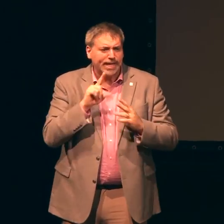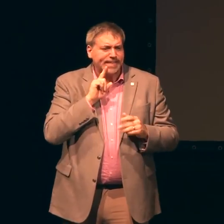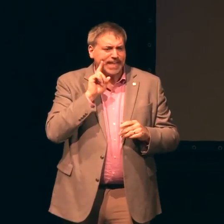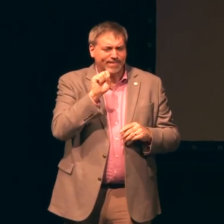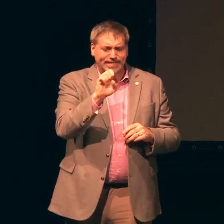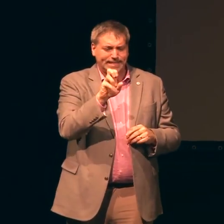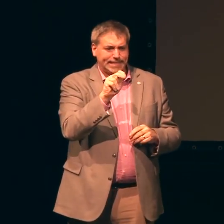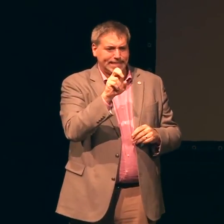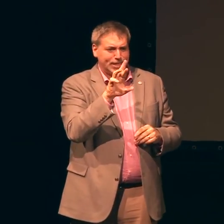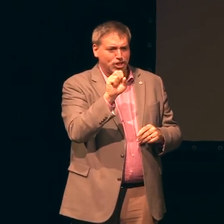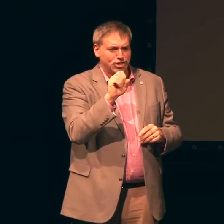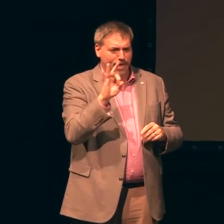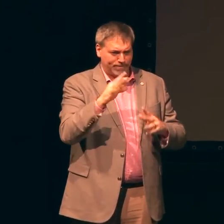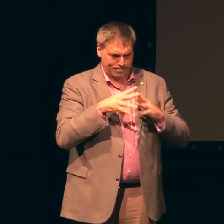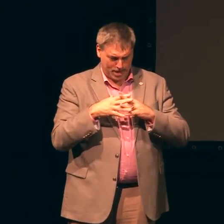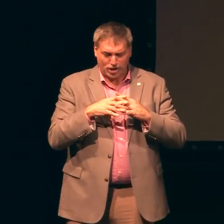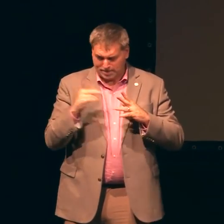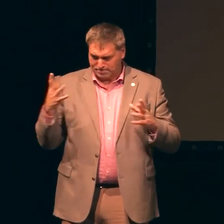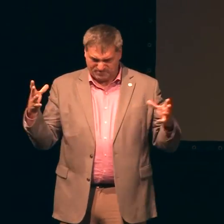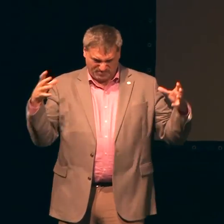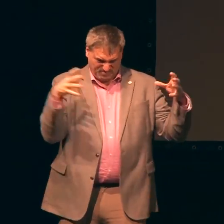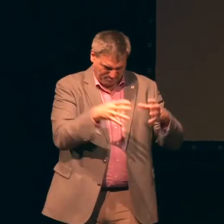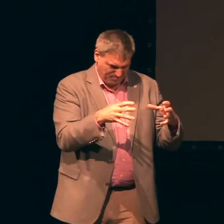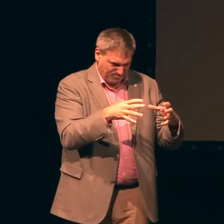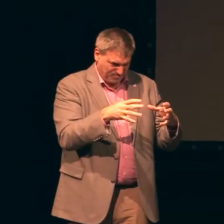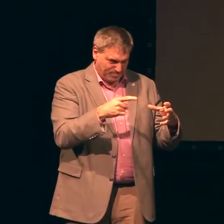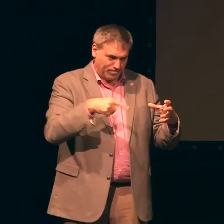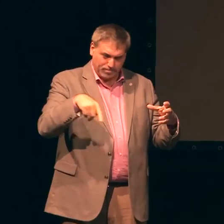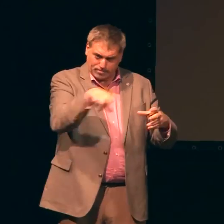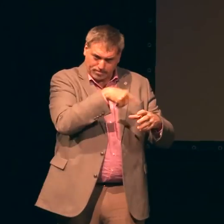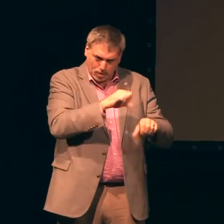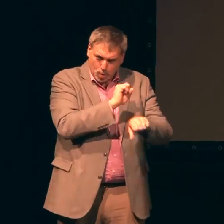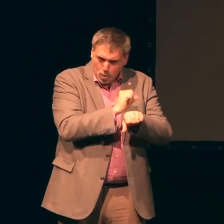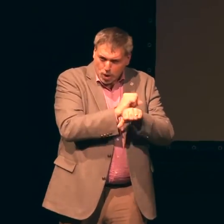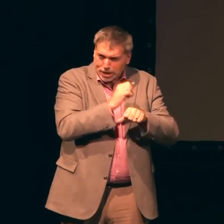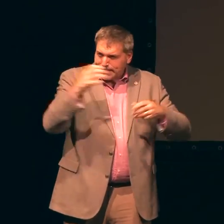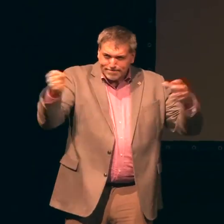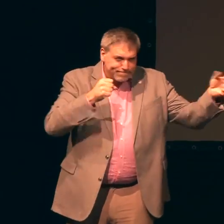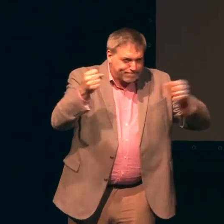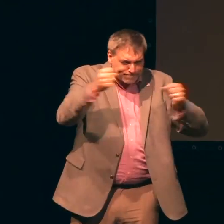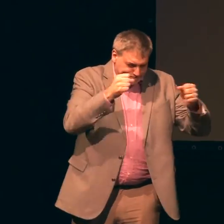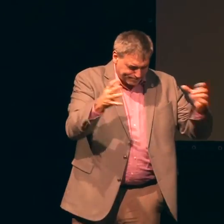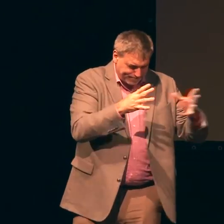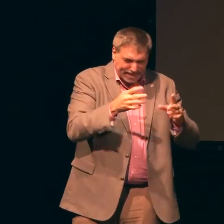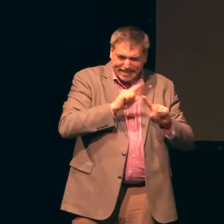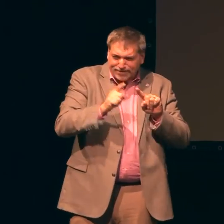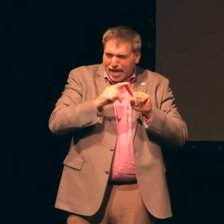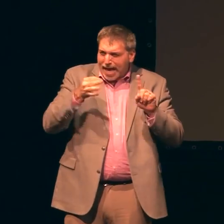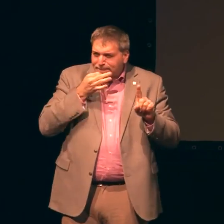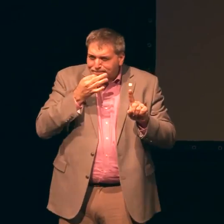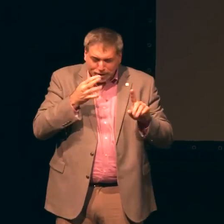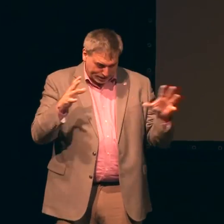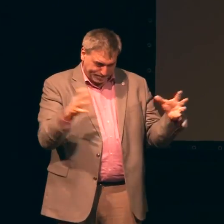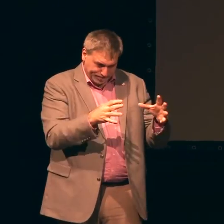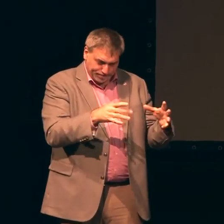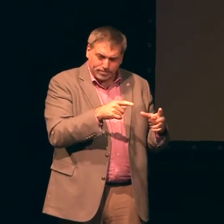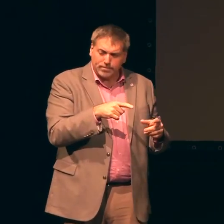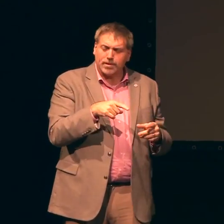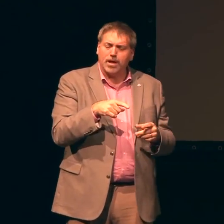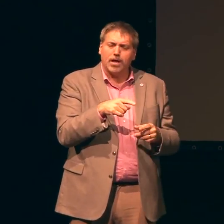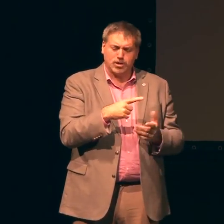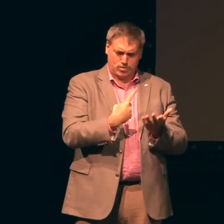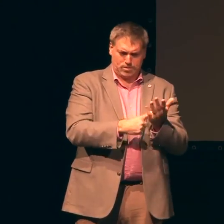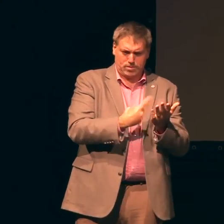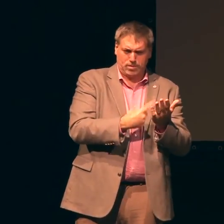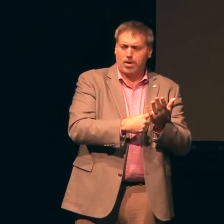senior citizens of America. And everyone got together to work on the various issues and